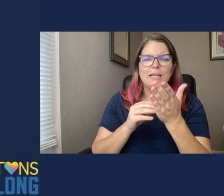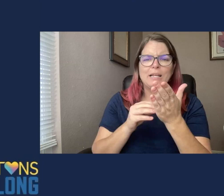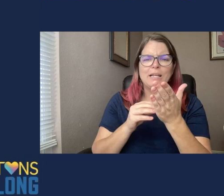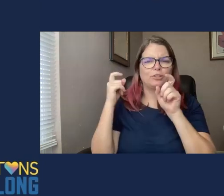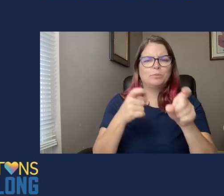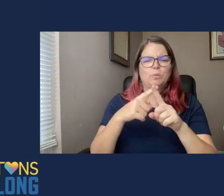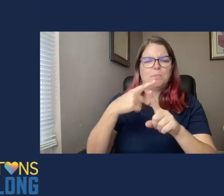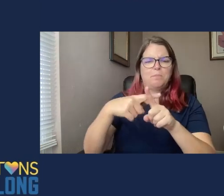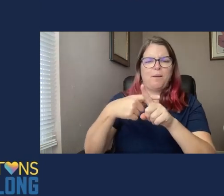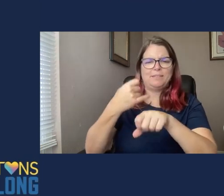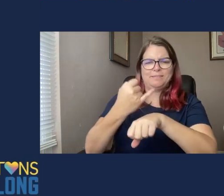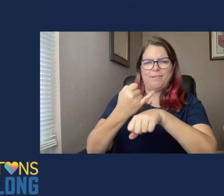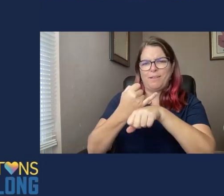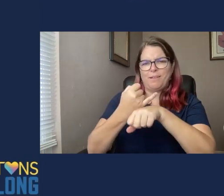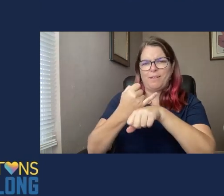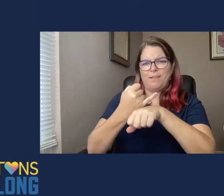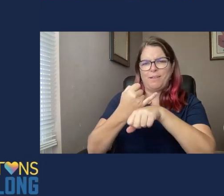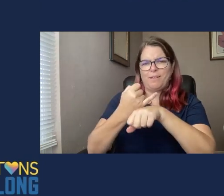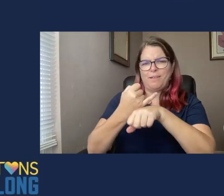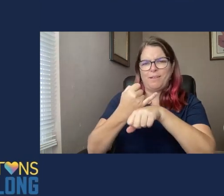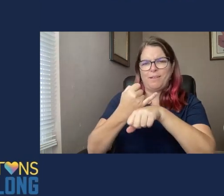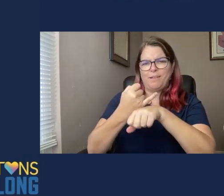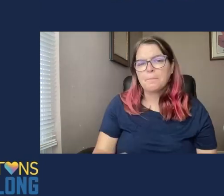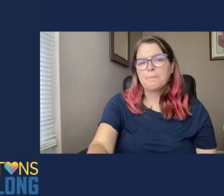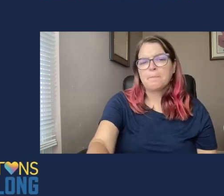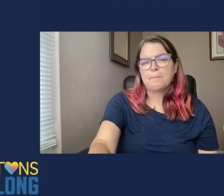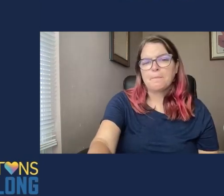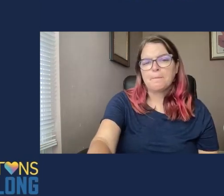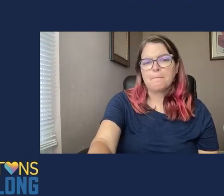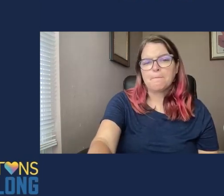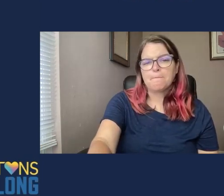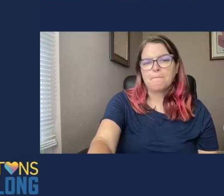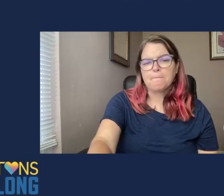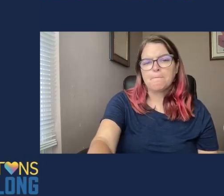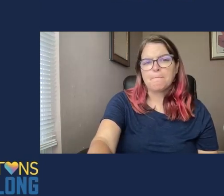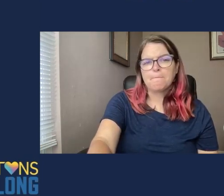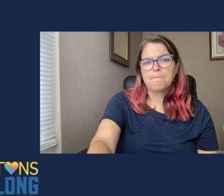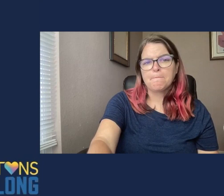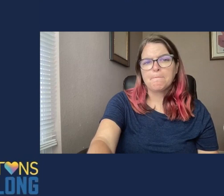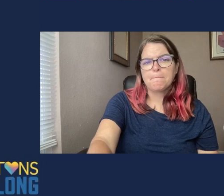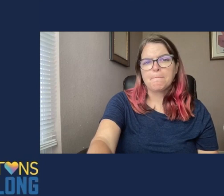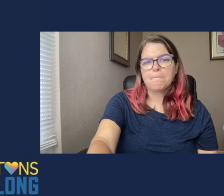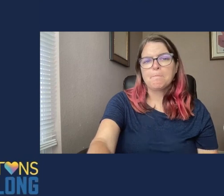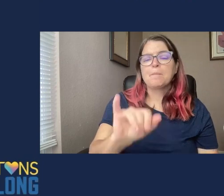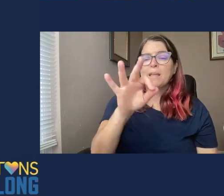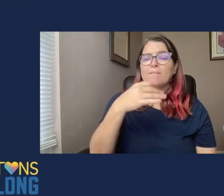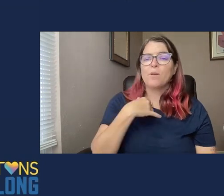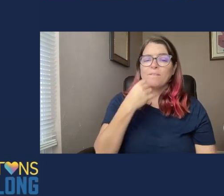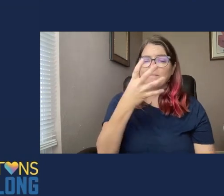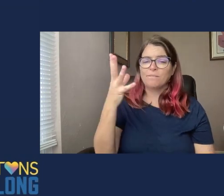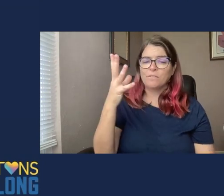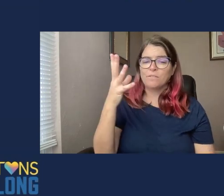modules that explore religious diversity, interfaith relations and comfortal comp takens. And this can be -- competency. This